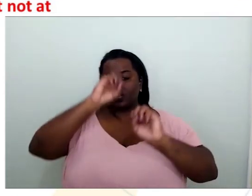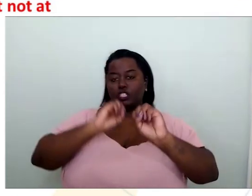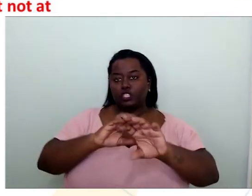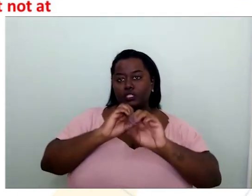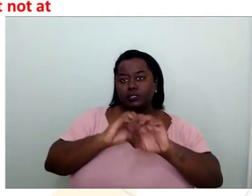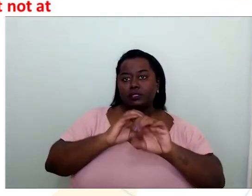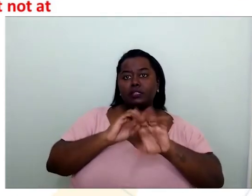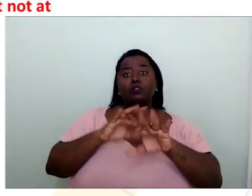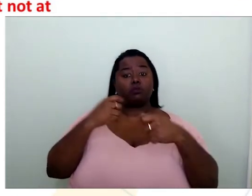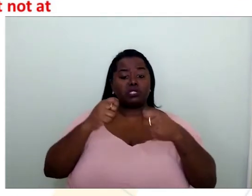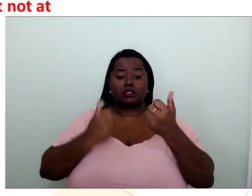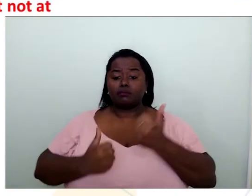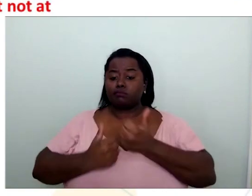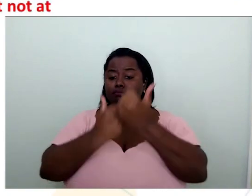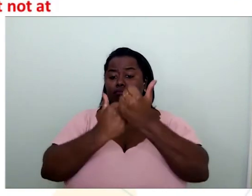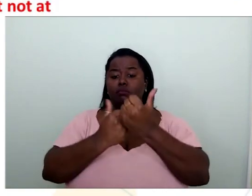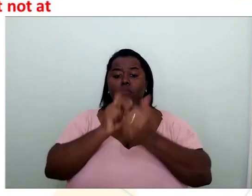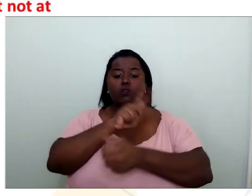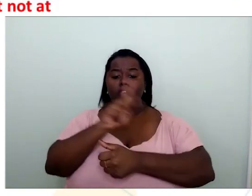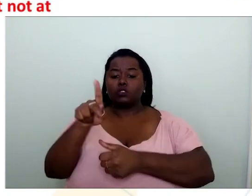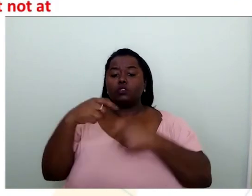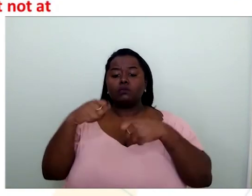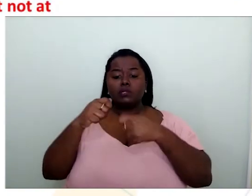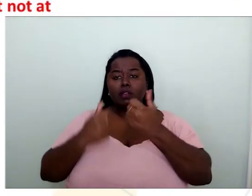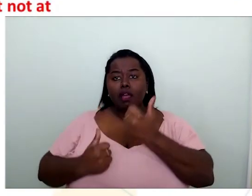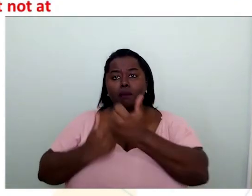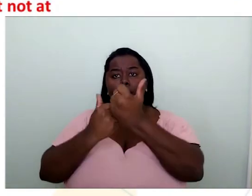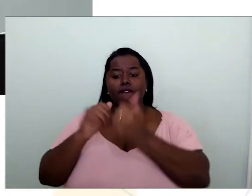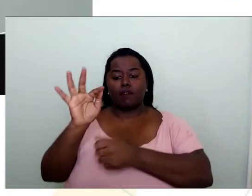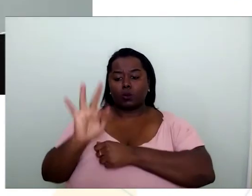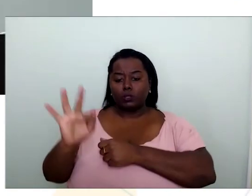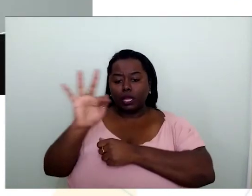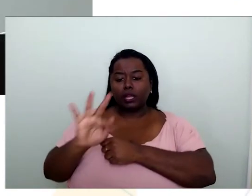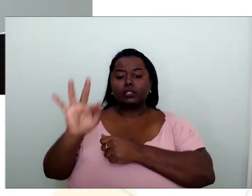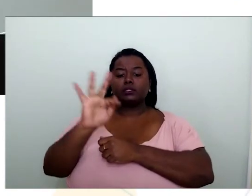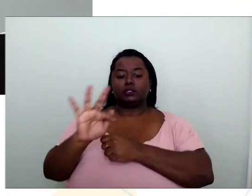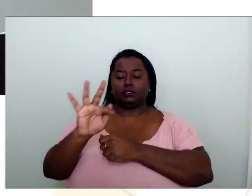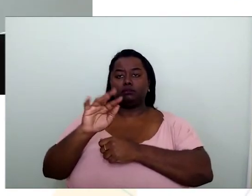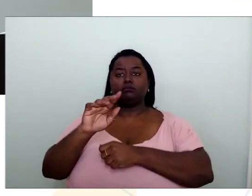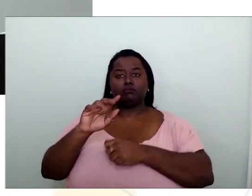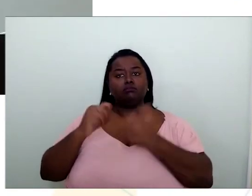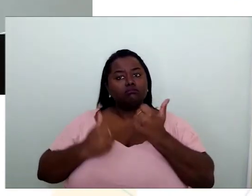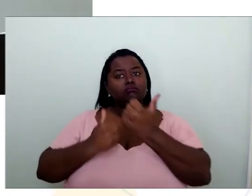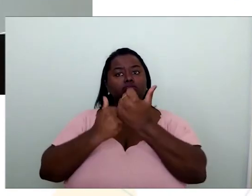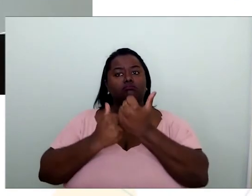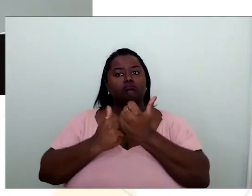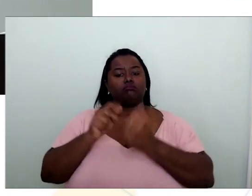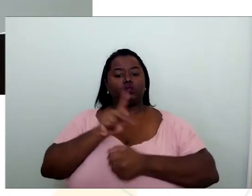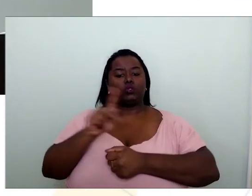teachers now we support faculties you know to engage in what we are promising